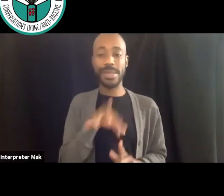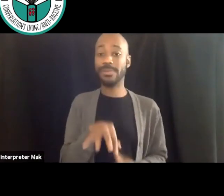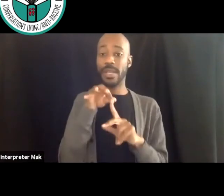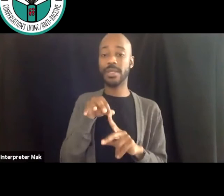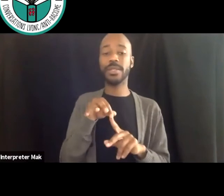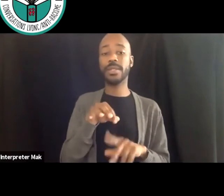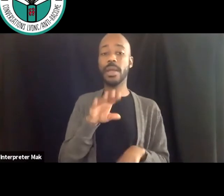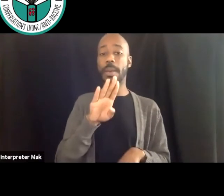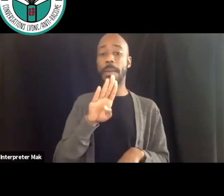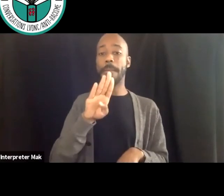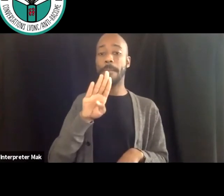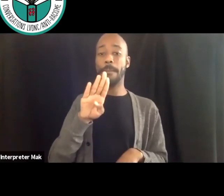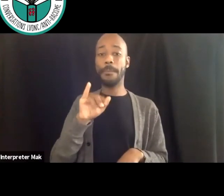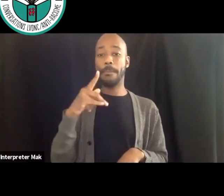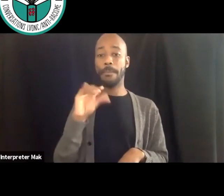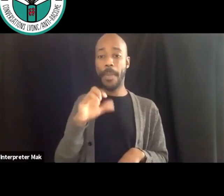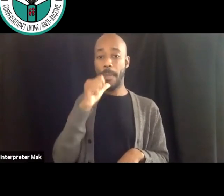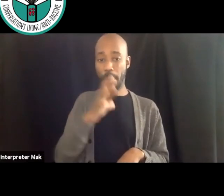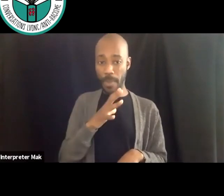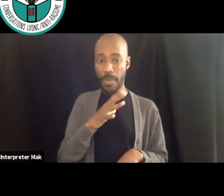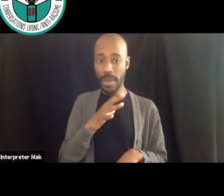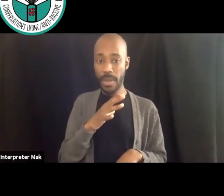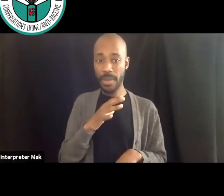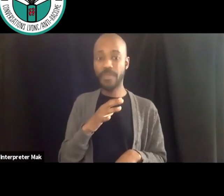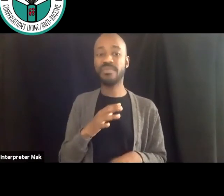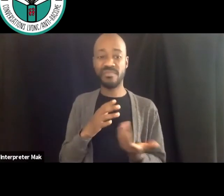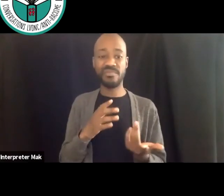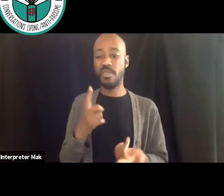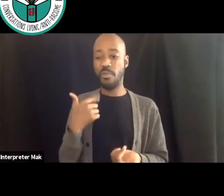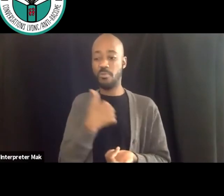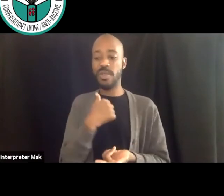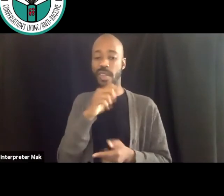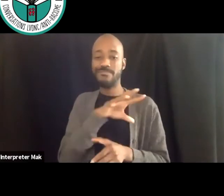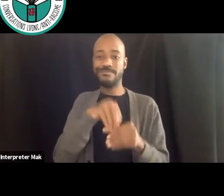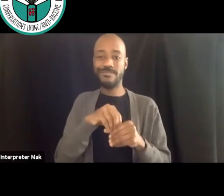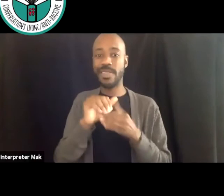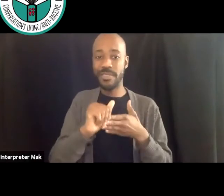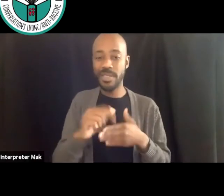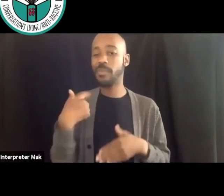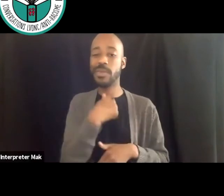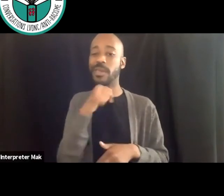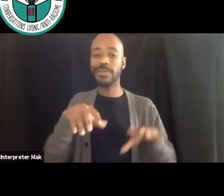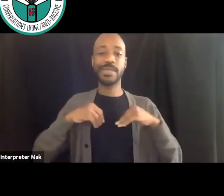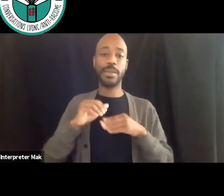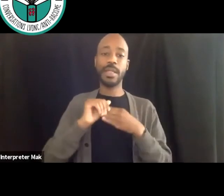and racialized women, are not interested in leadership that we do not take on leadership roles that we're more focused on community care